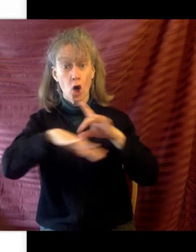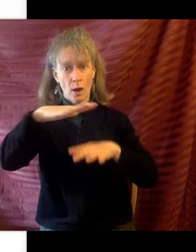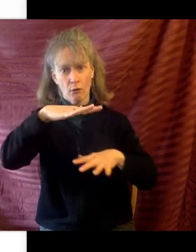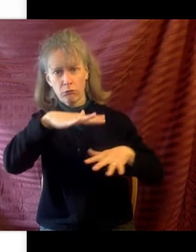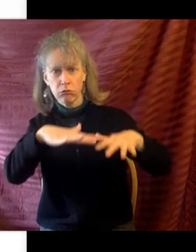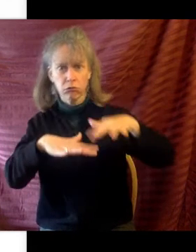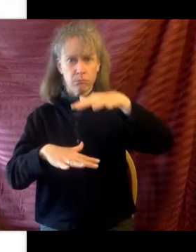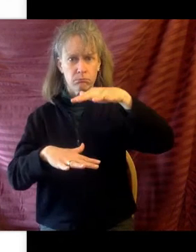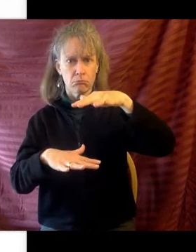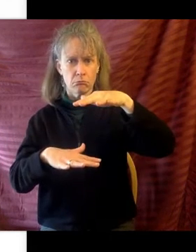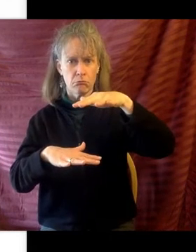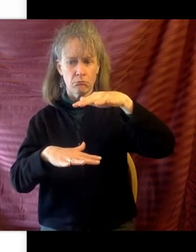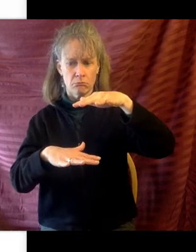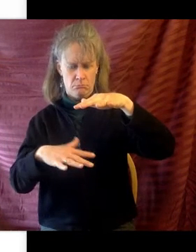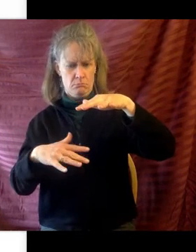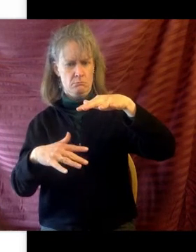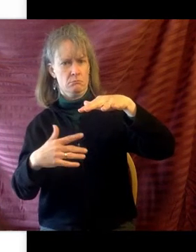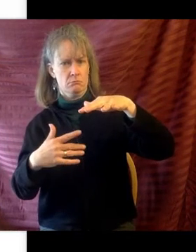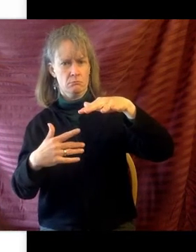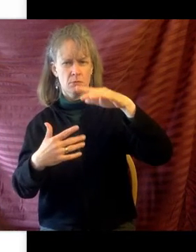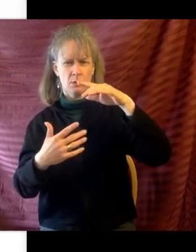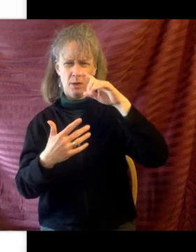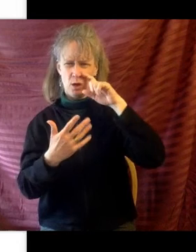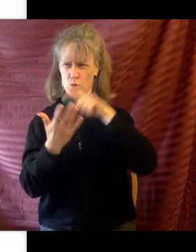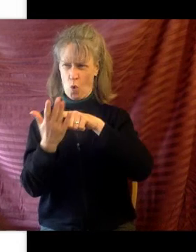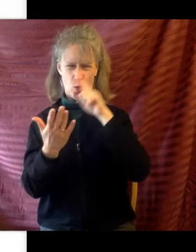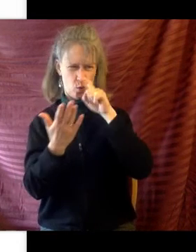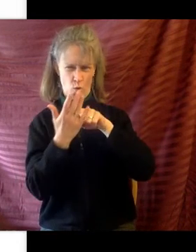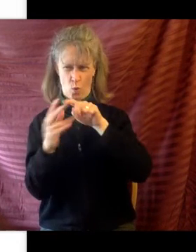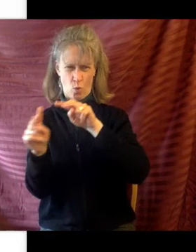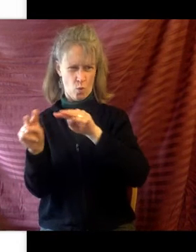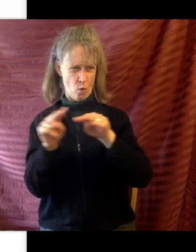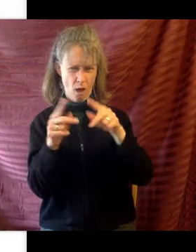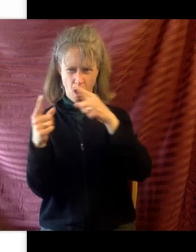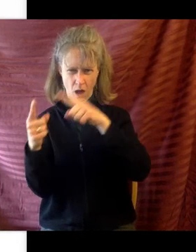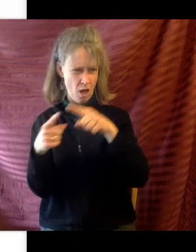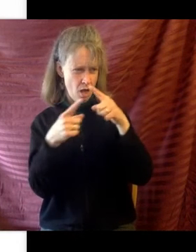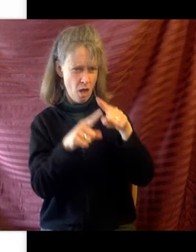He put together observations like these and concluded that daily